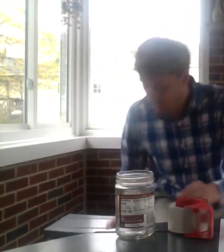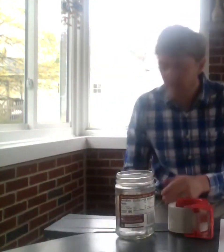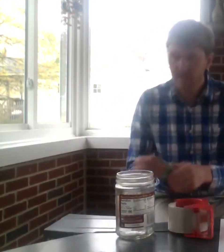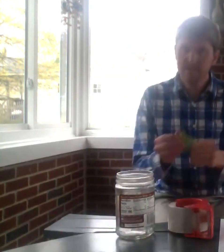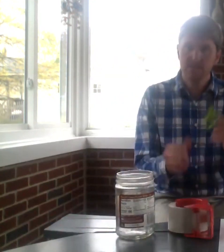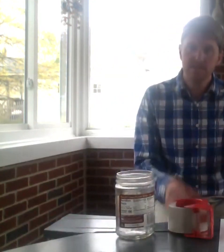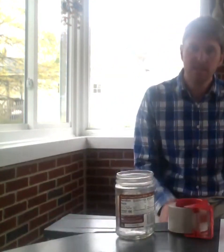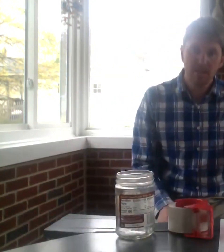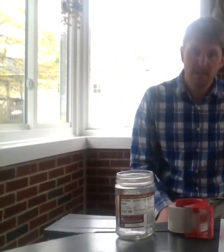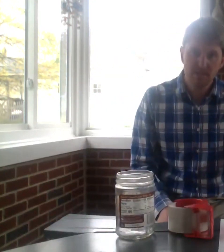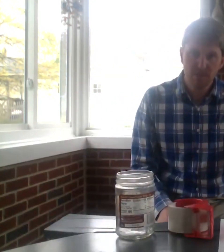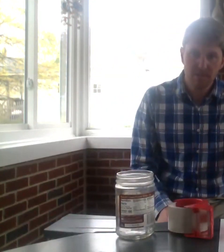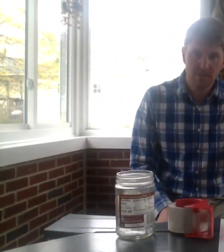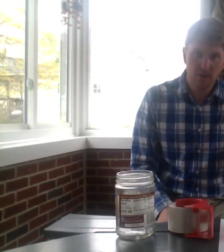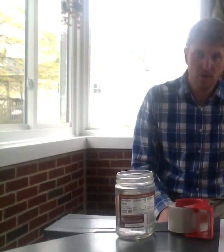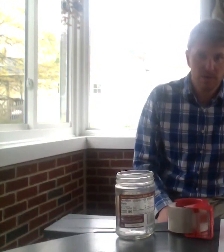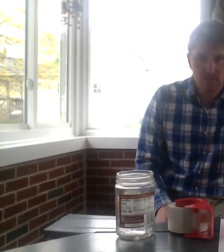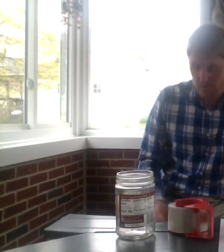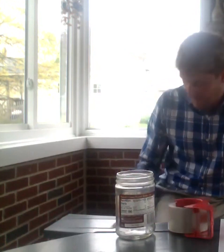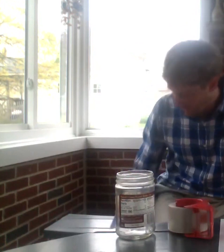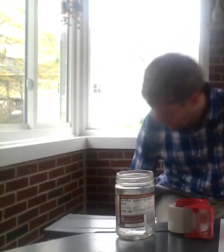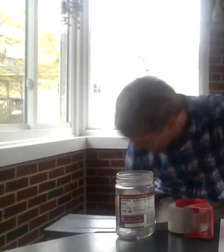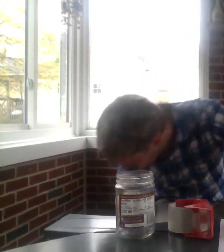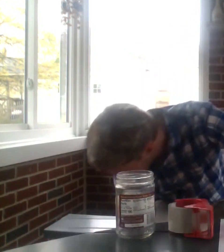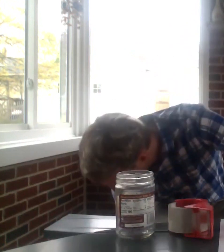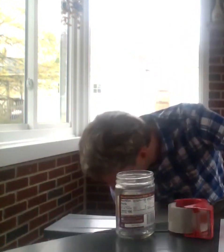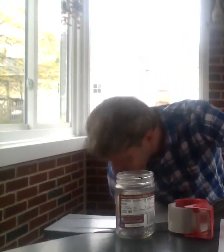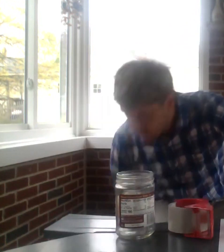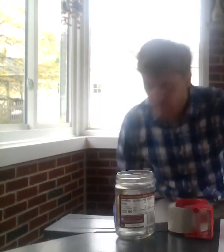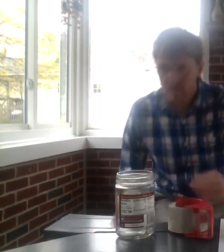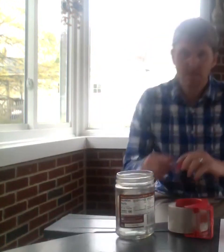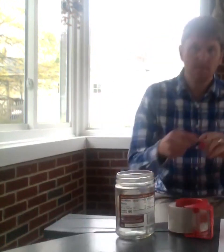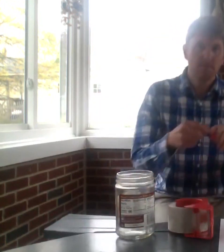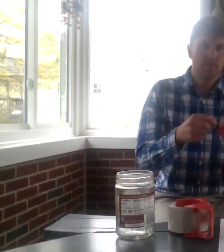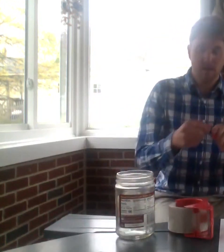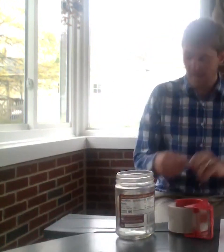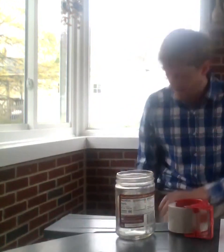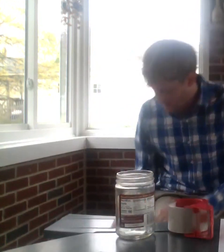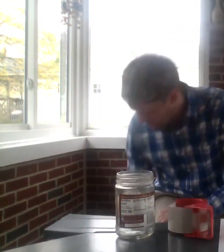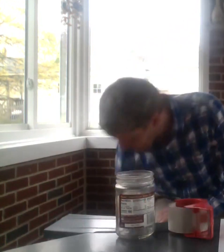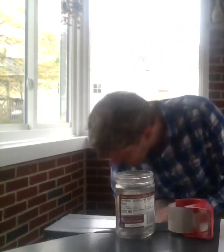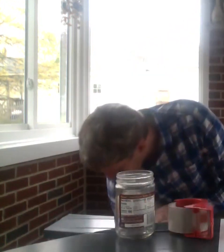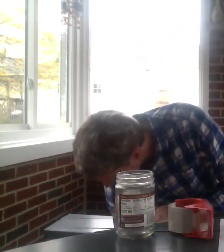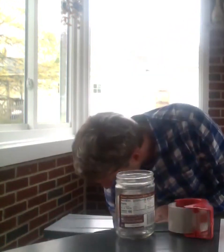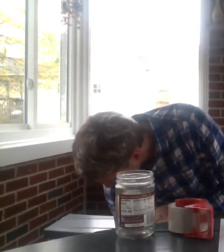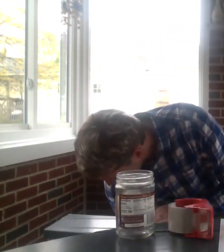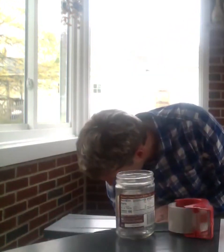And we have that tape. And then some crayons. We all love to color and draw,